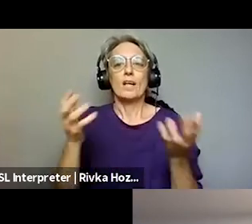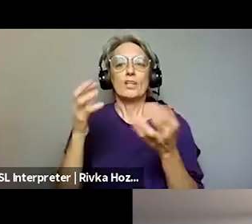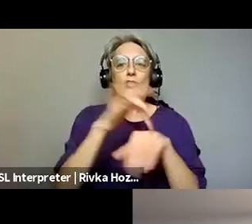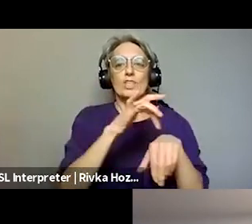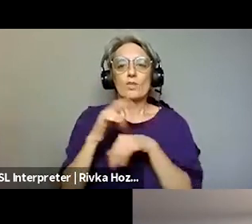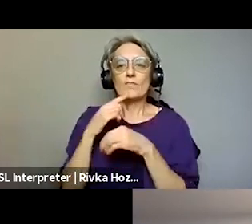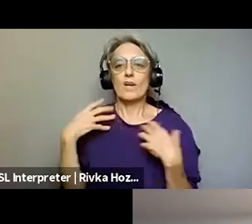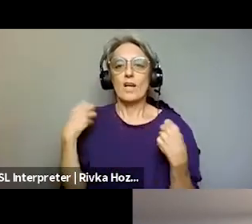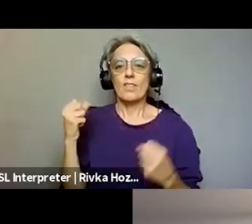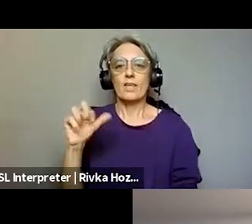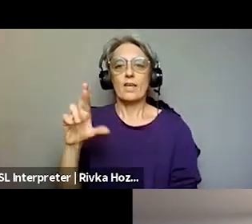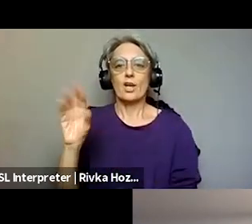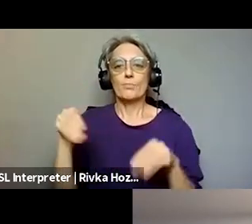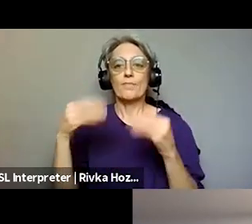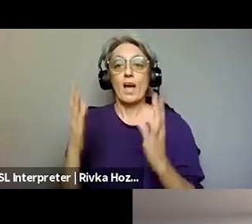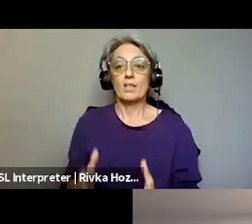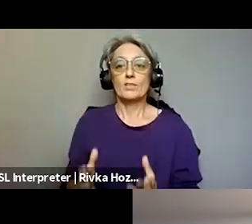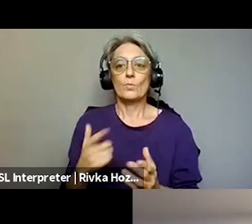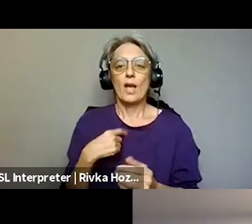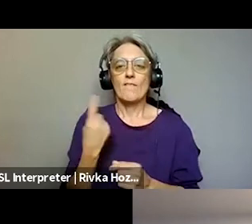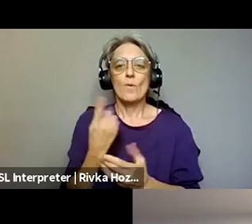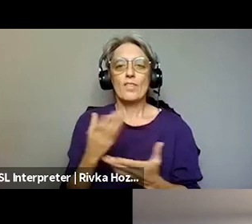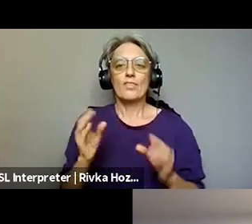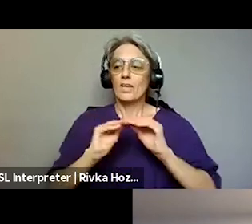and we have a resource that should be coming out this month for public health nurses